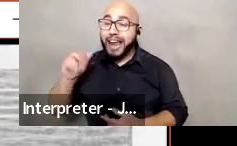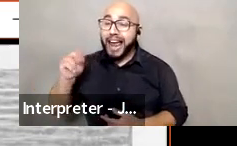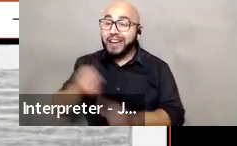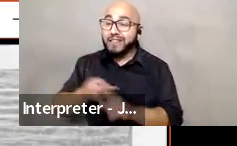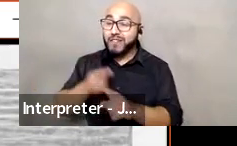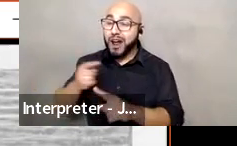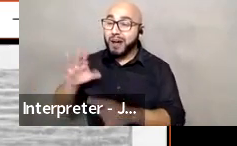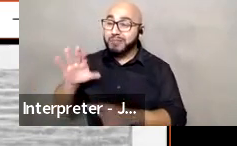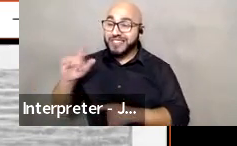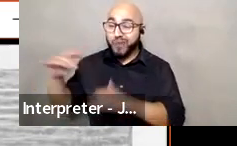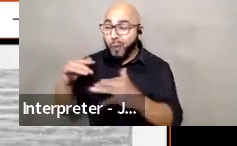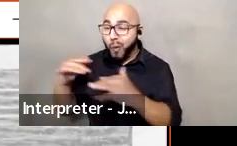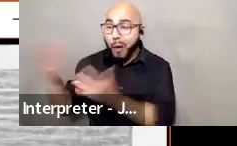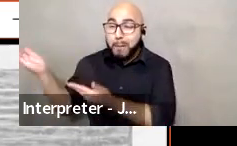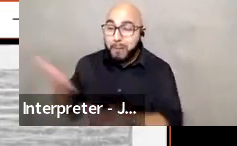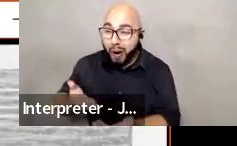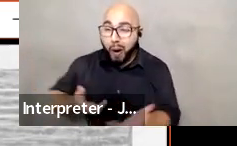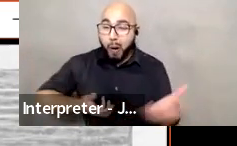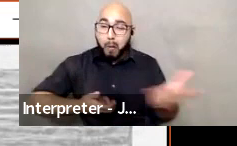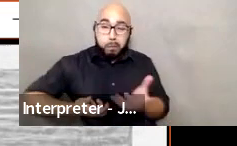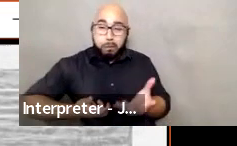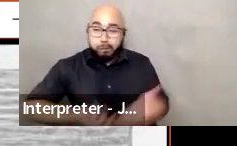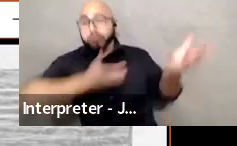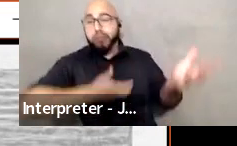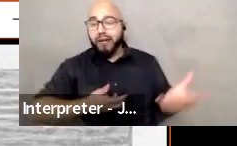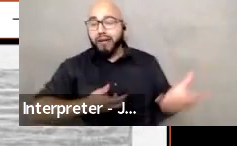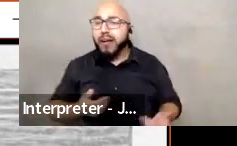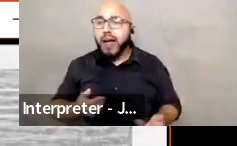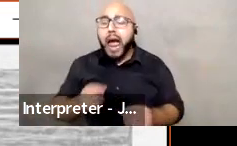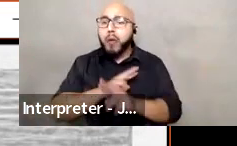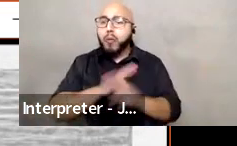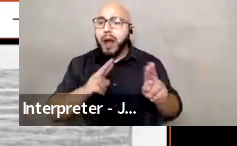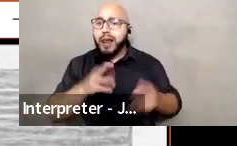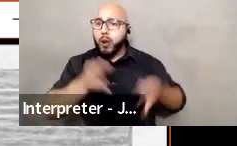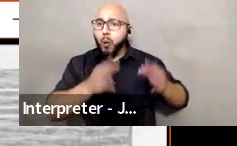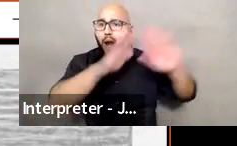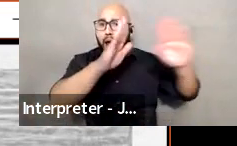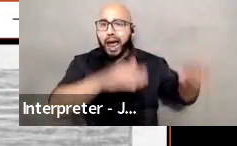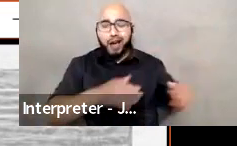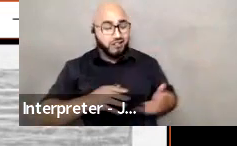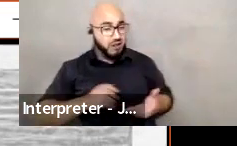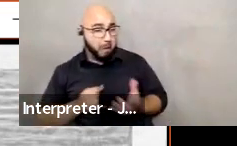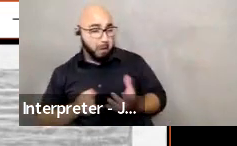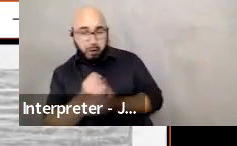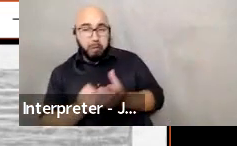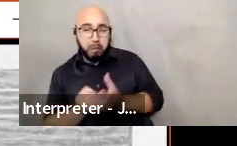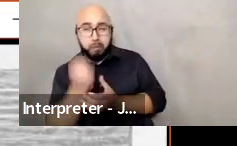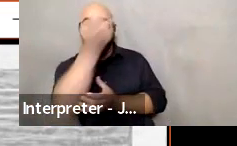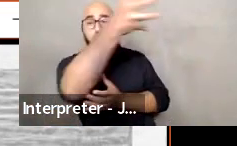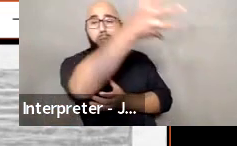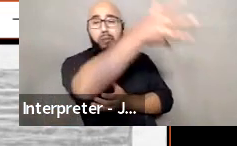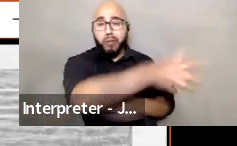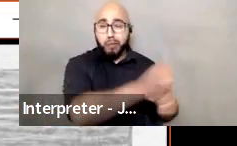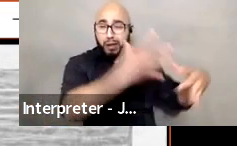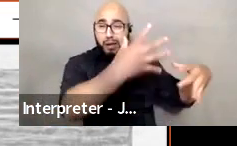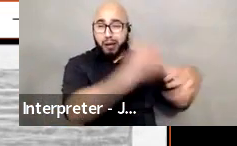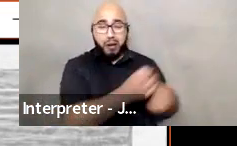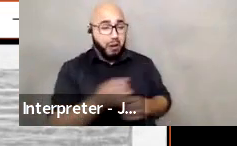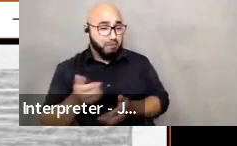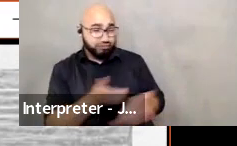They then. They began to fire. Upon the courthouse. The defenders in the courthouse shot back. For a little bit.